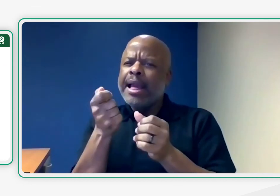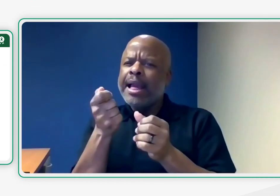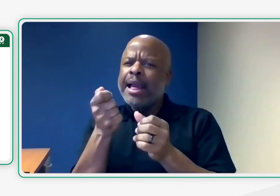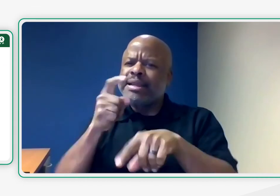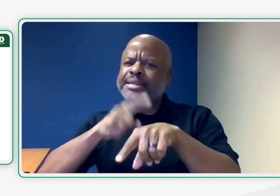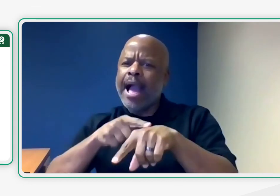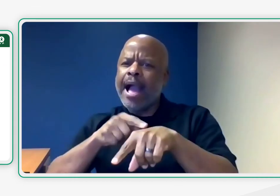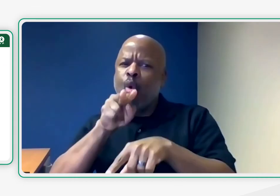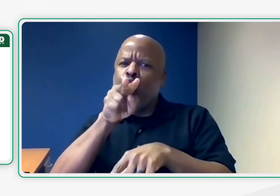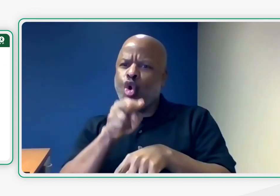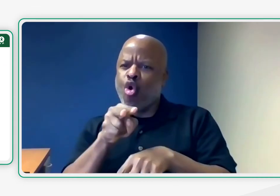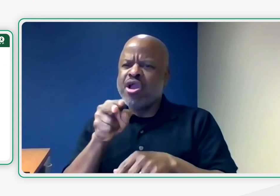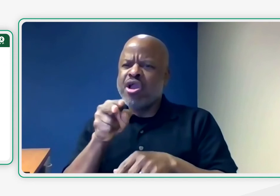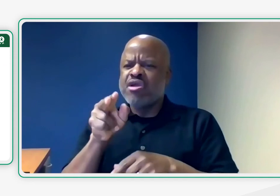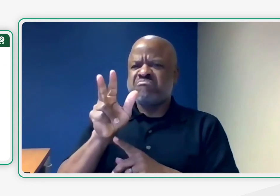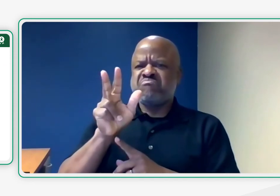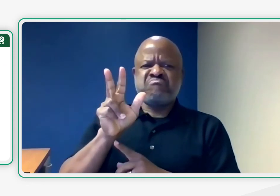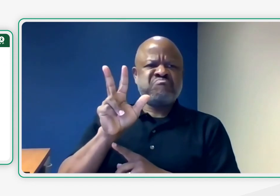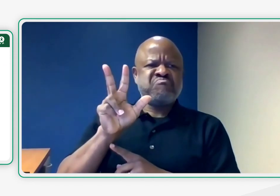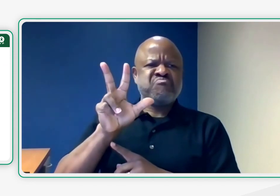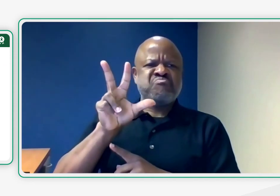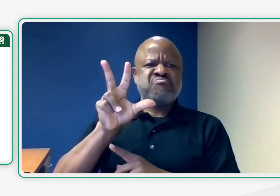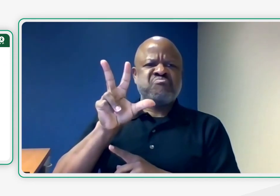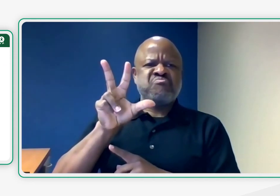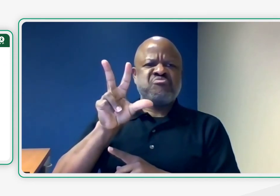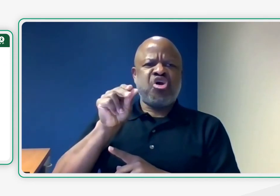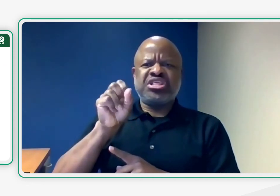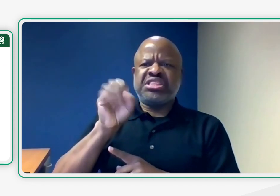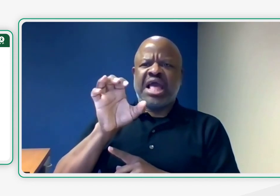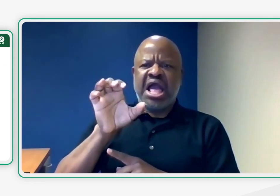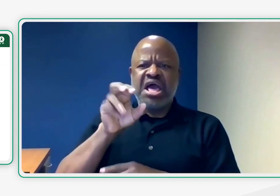is a really important part we need to discuss, so I want you to take a little bit of time here,